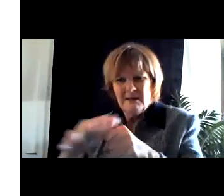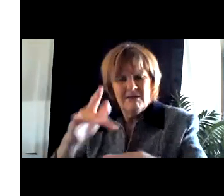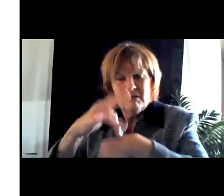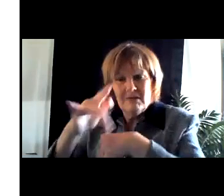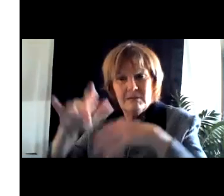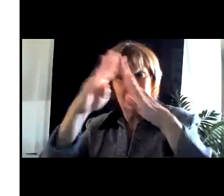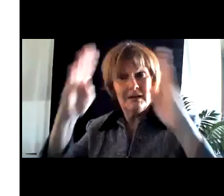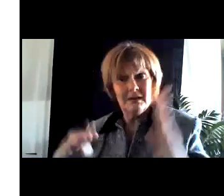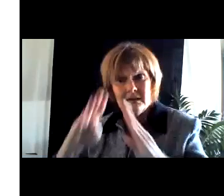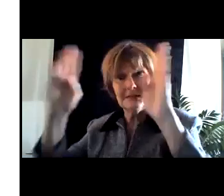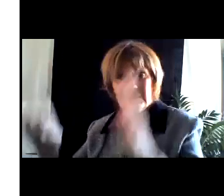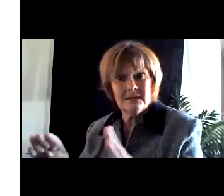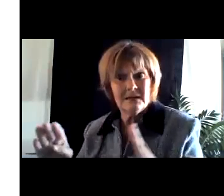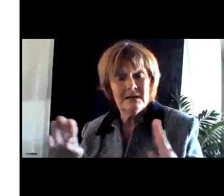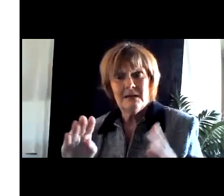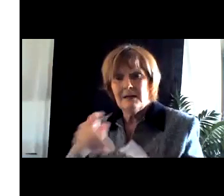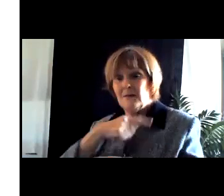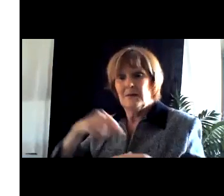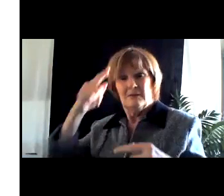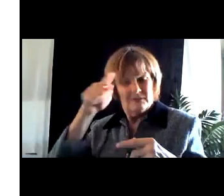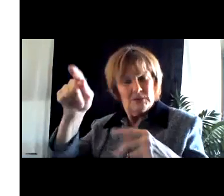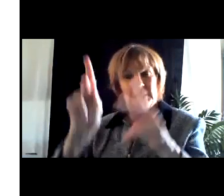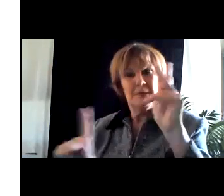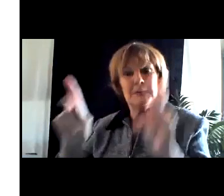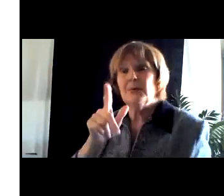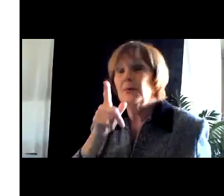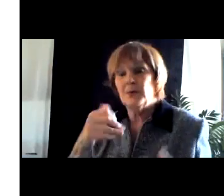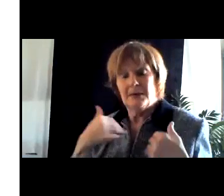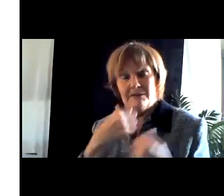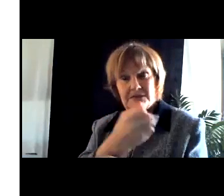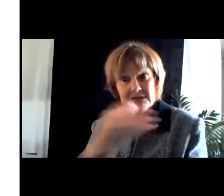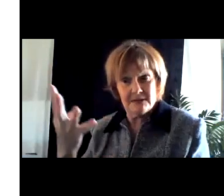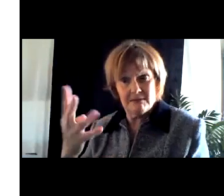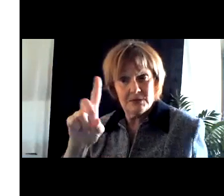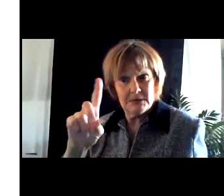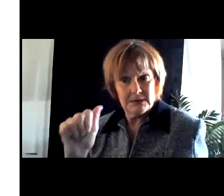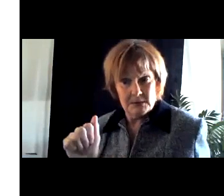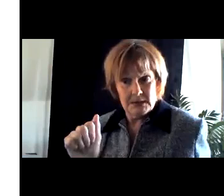So again, this is especially key for folks who may have several different types of disabilities or have low to no income.